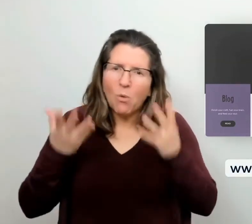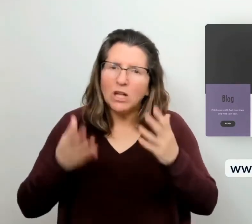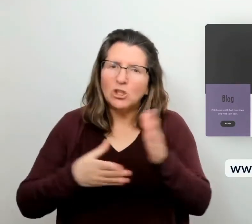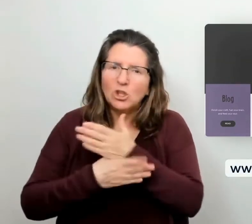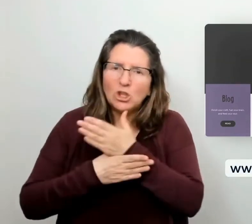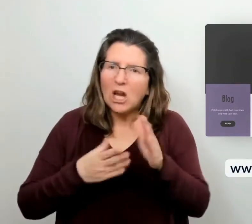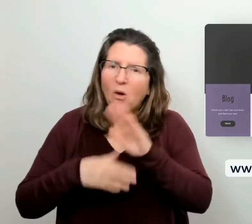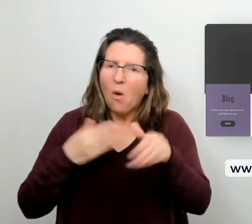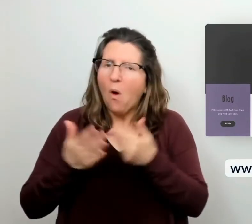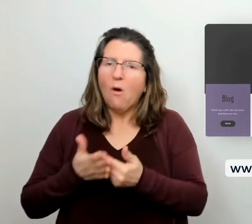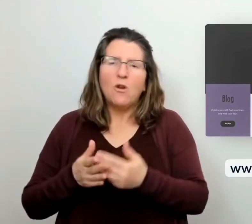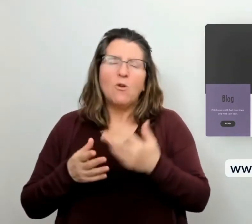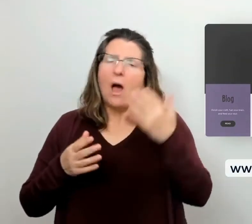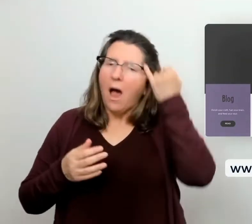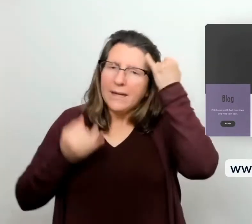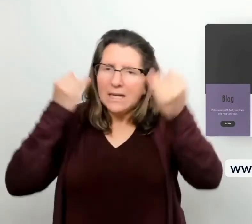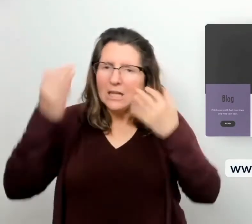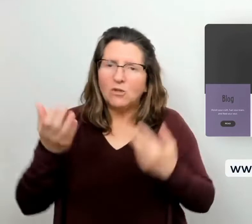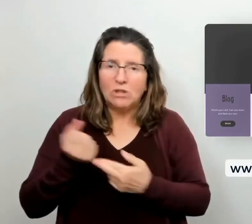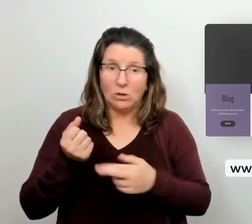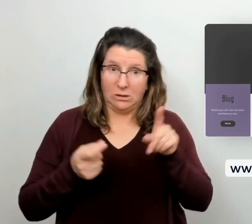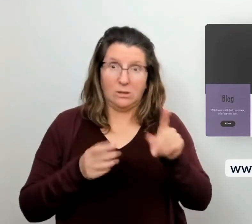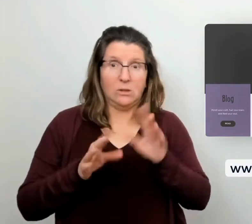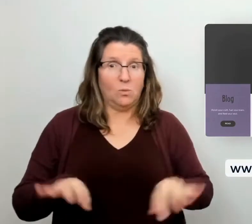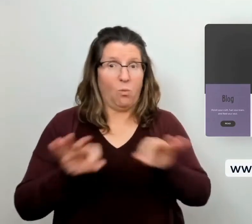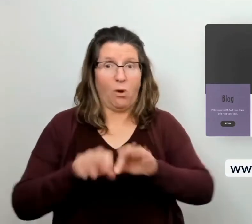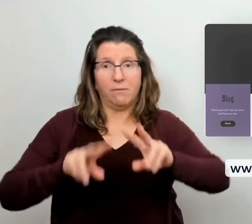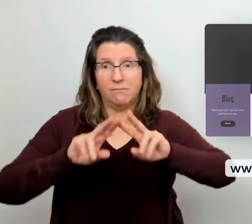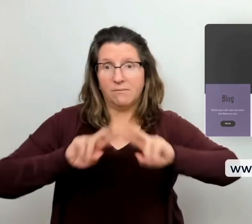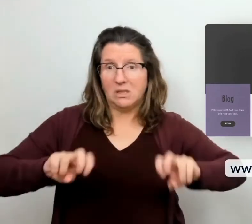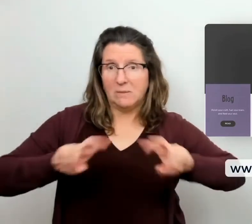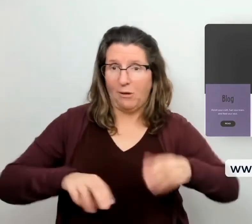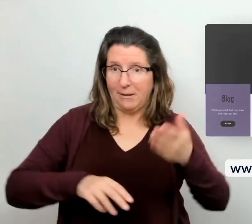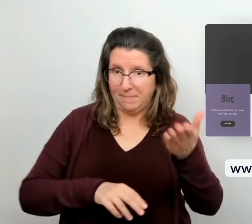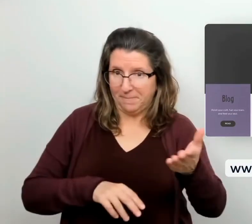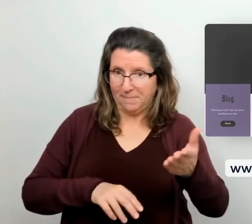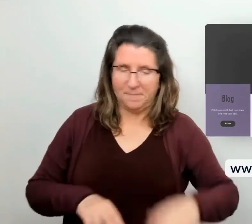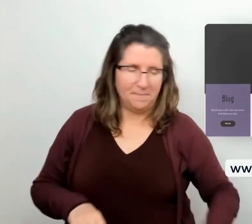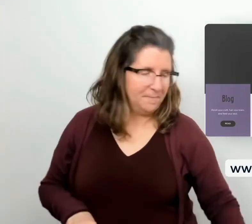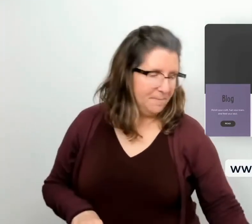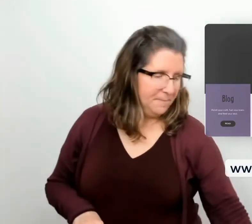and share all manner of ideas for teaching and learning. So I recommend you check out this site.